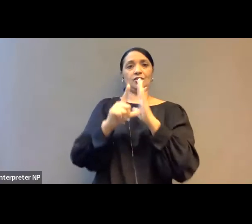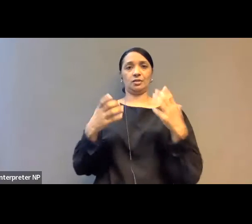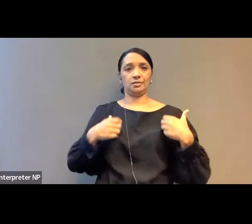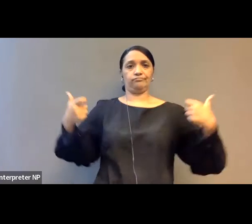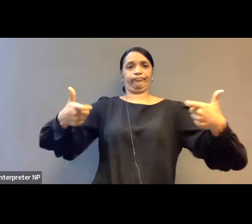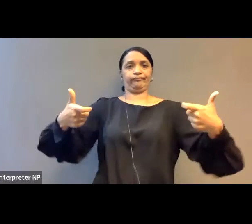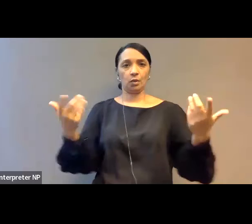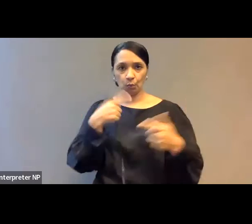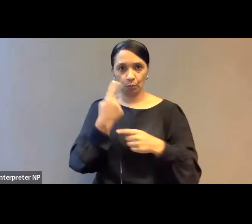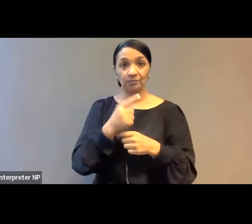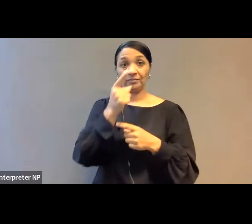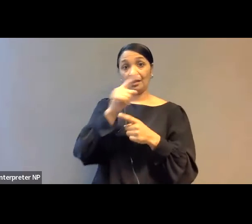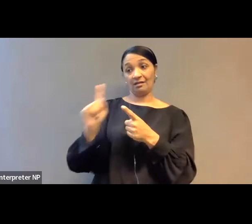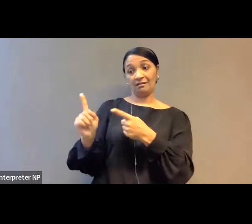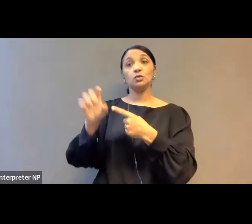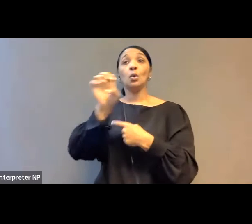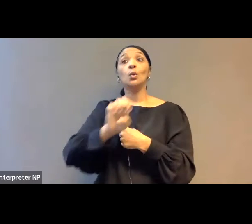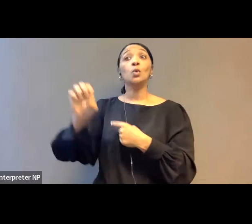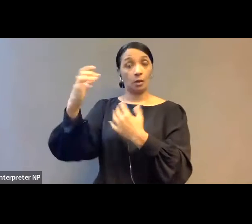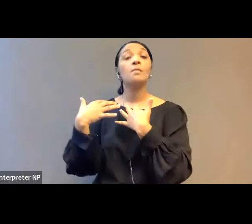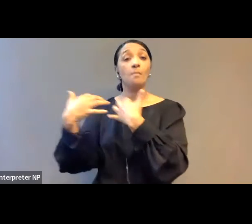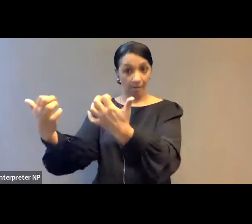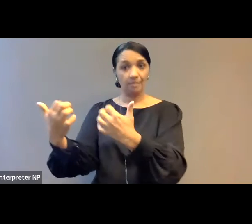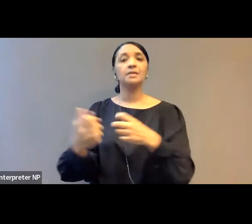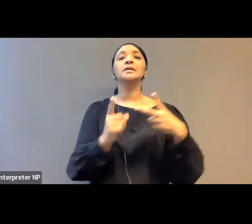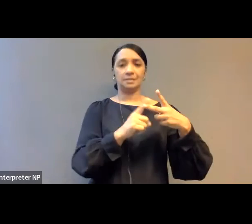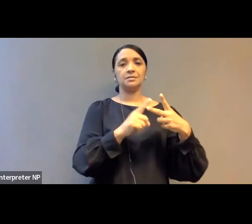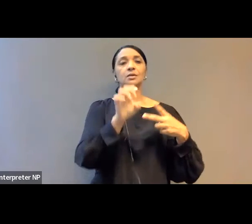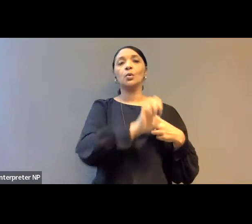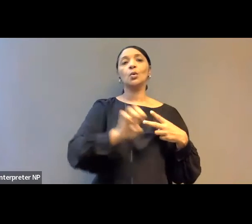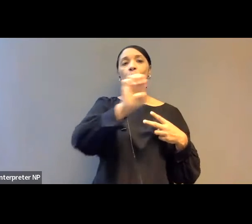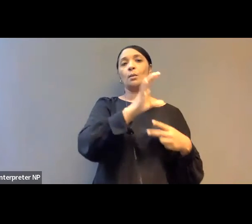the European Parliament and the European Council, the Council of the EU.